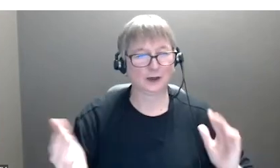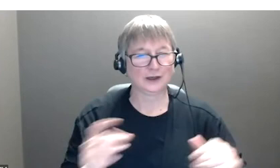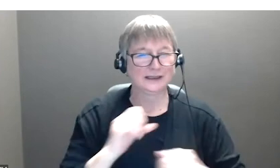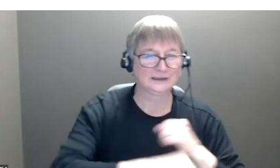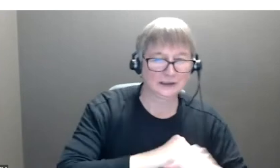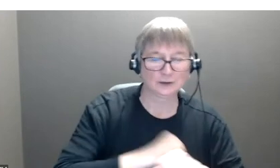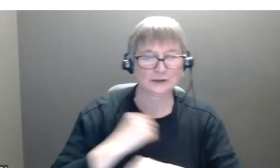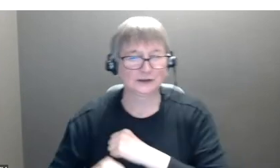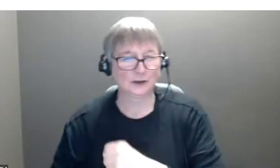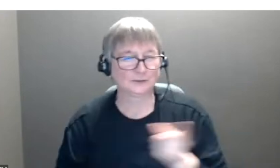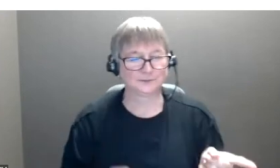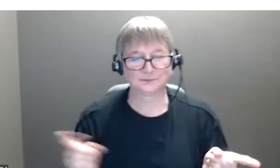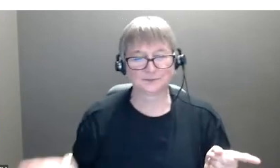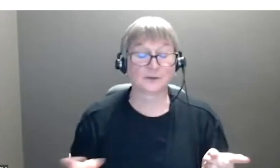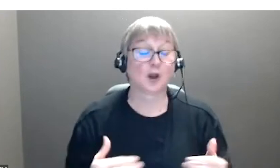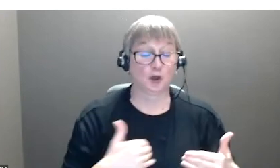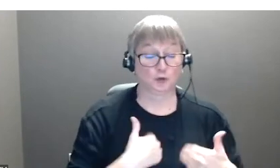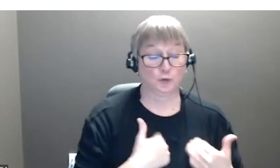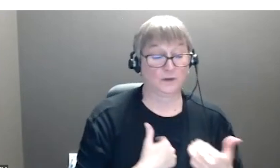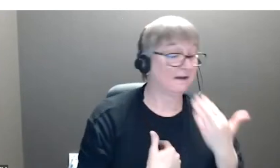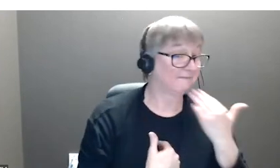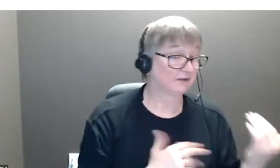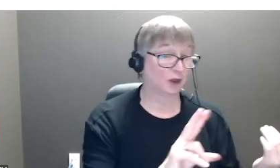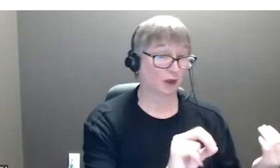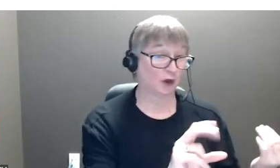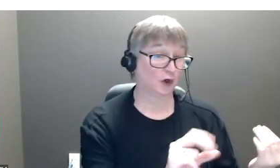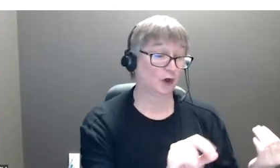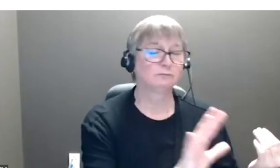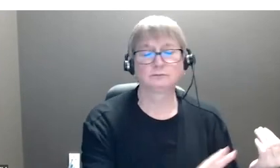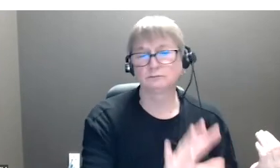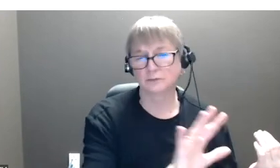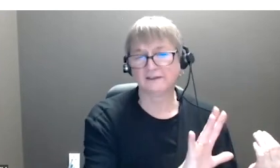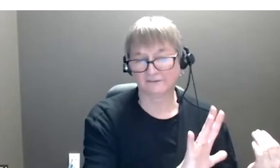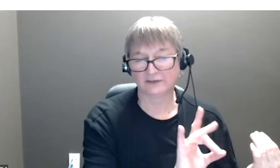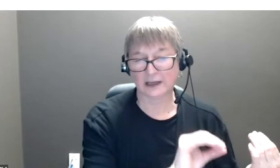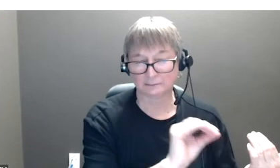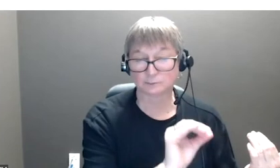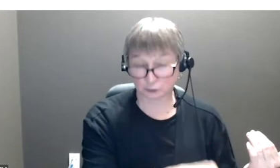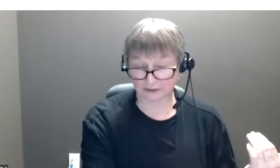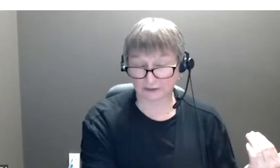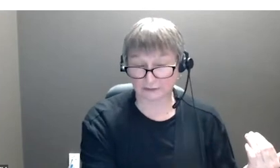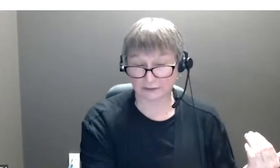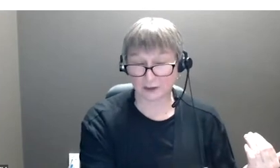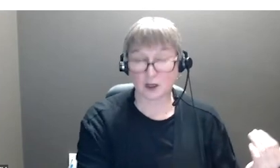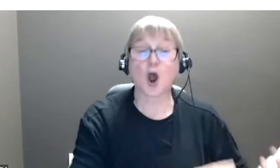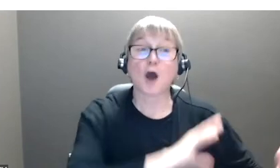30 representing 58 of the total participants served, compared to 33 percent for those aged